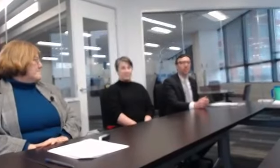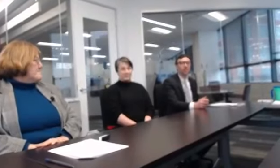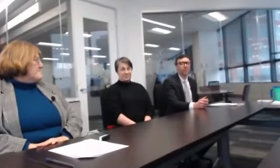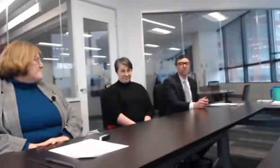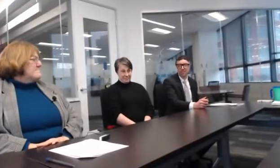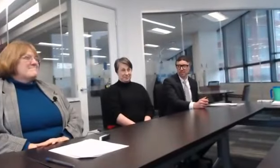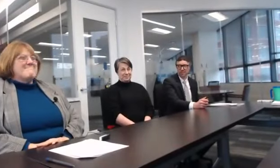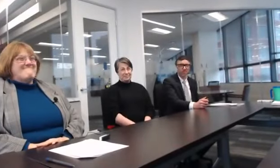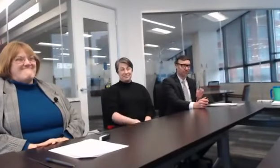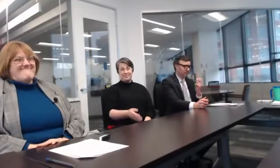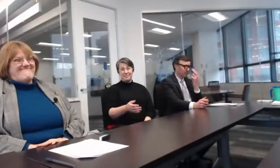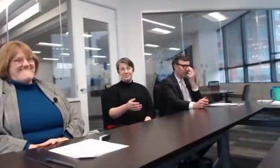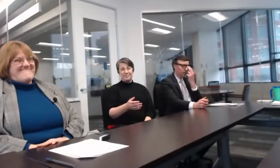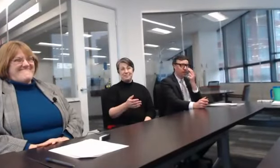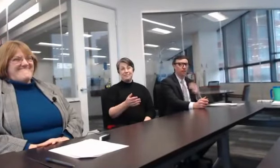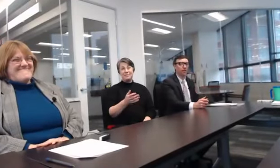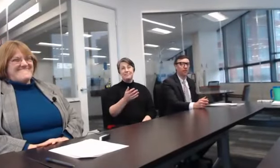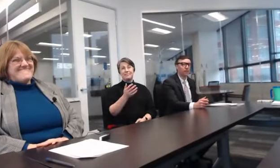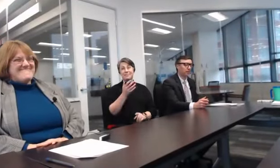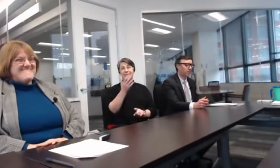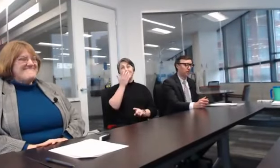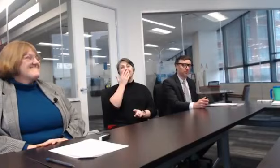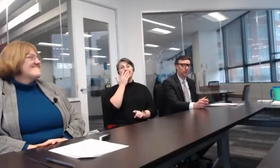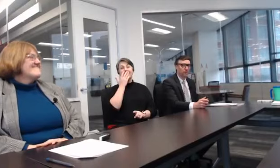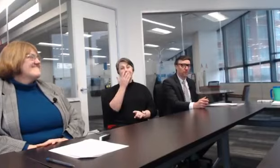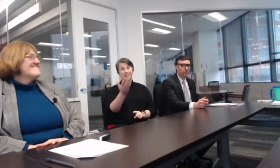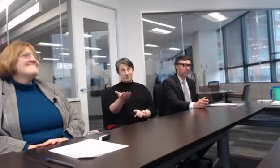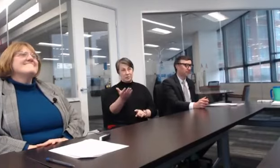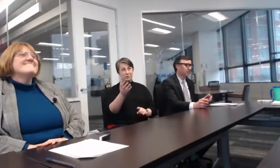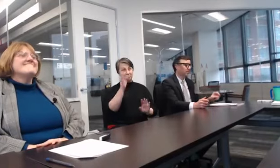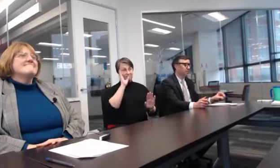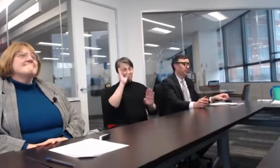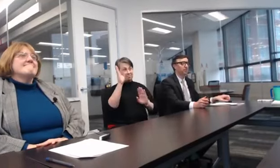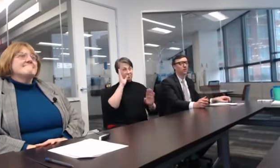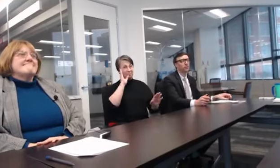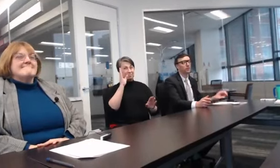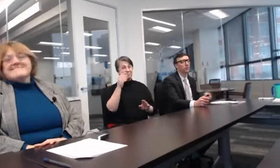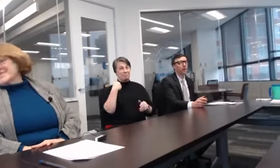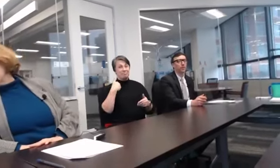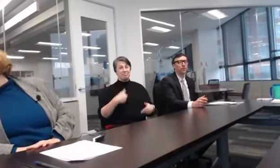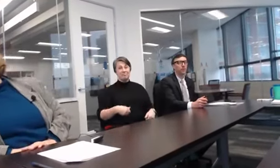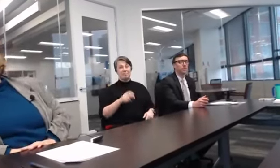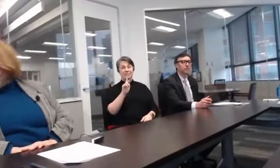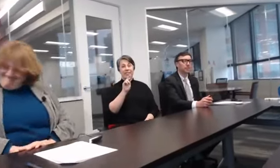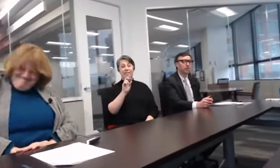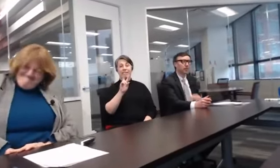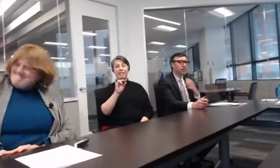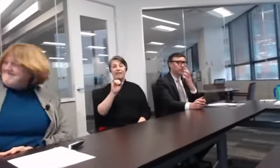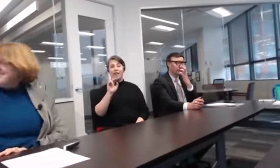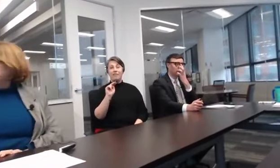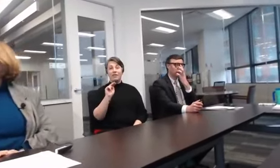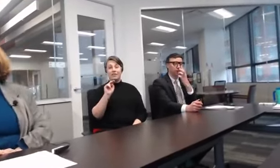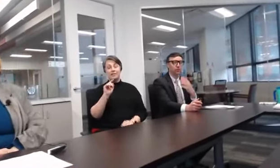Thank you Virginia. Hello everyone, my name is Kevin Truitt. So I'm going to be speaking this afternoon